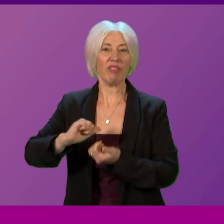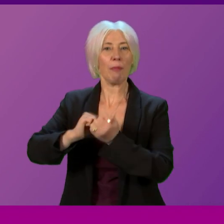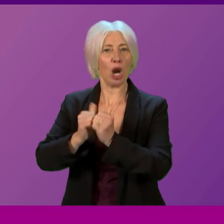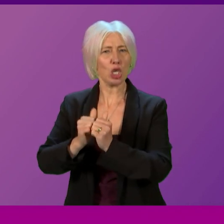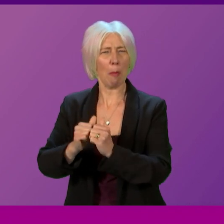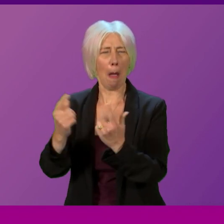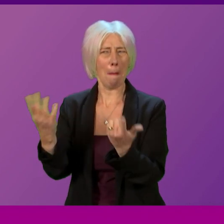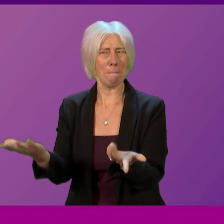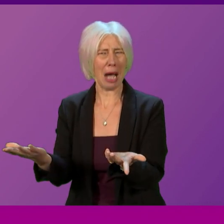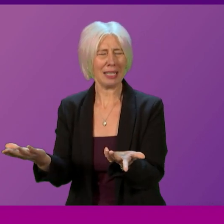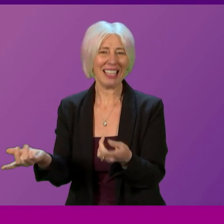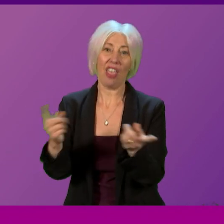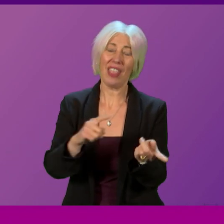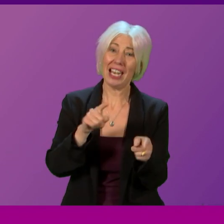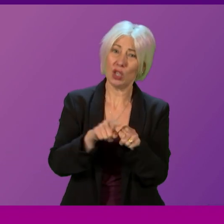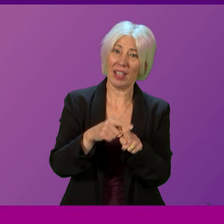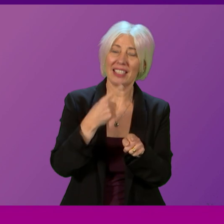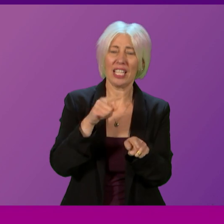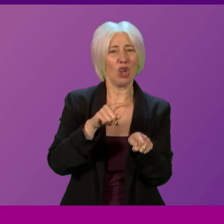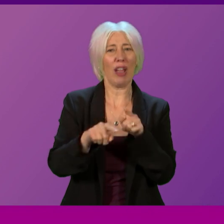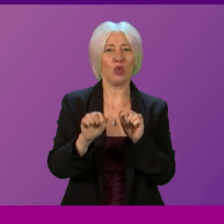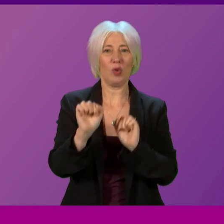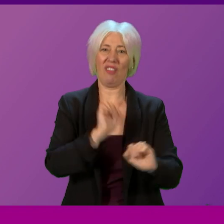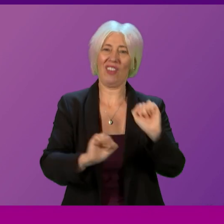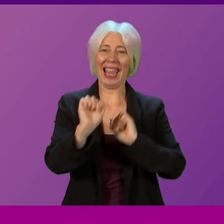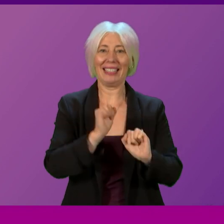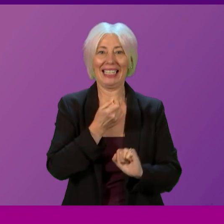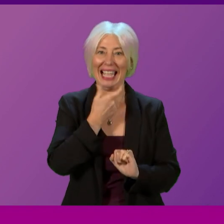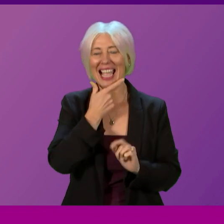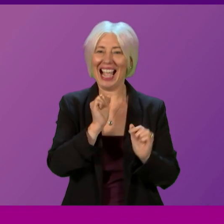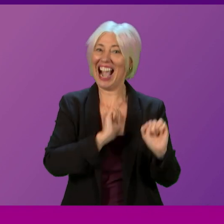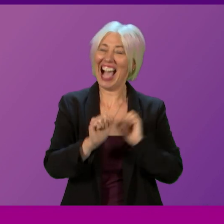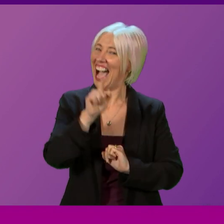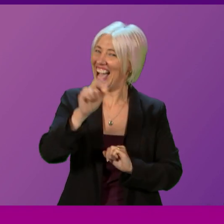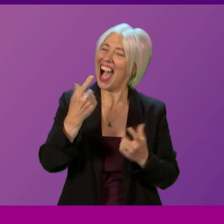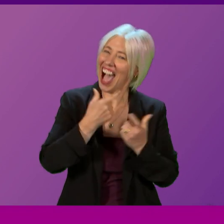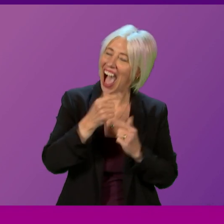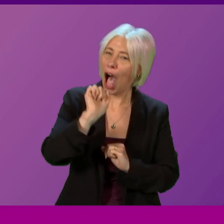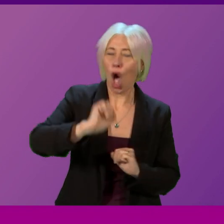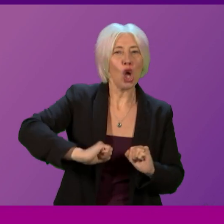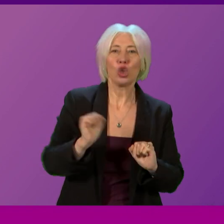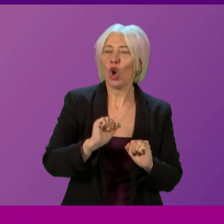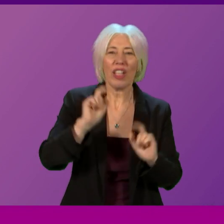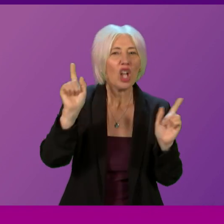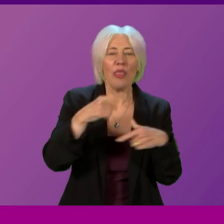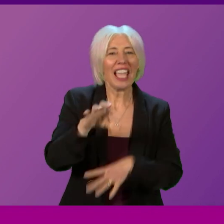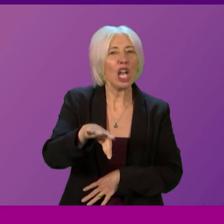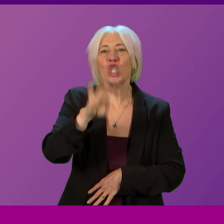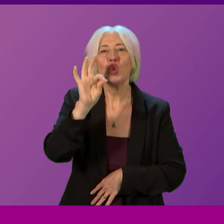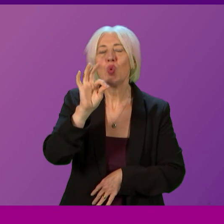on the other hand, they were gleefully trying to defend the fact that Scotland has no way of choosing a different future. Thank you, members.